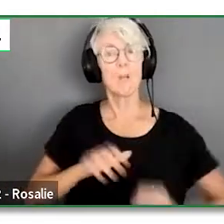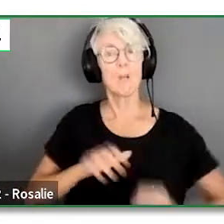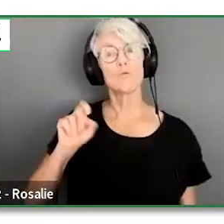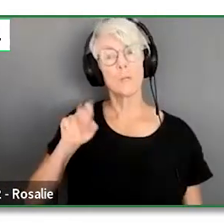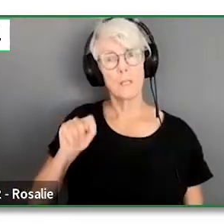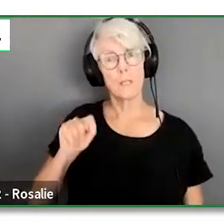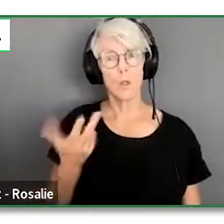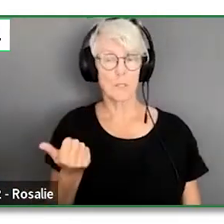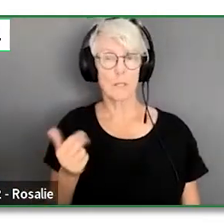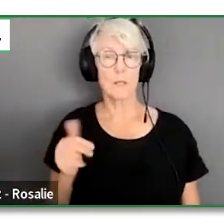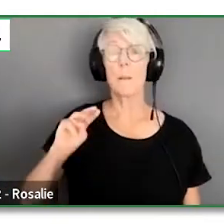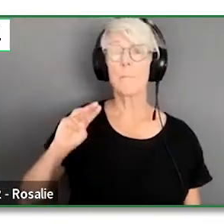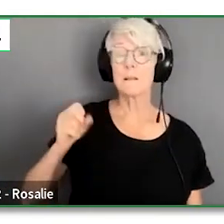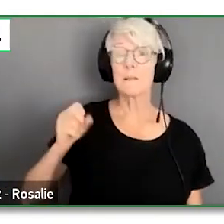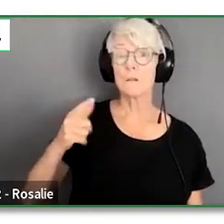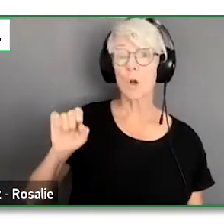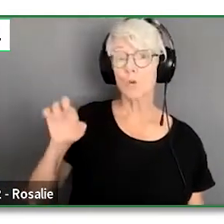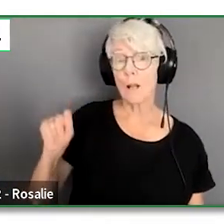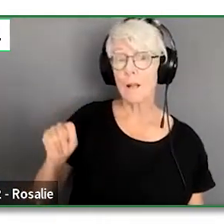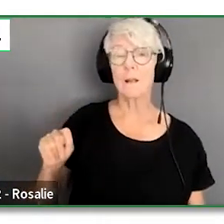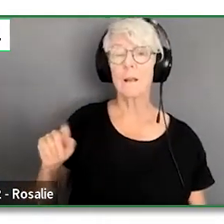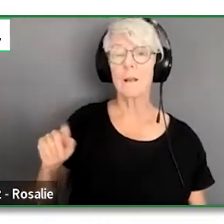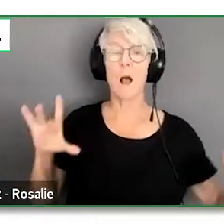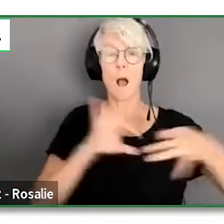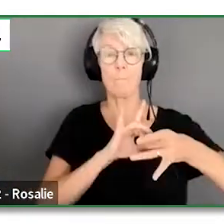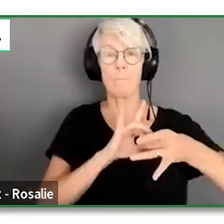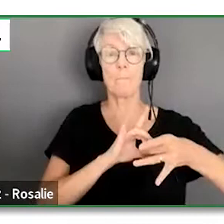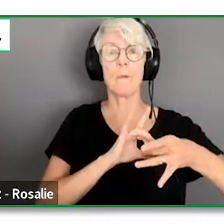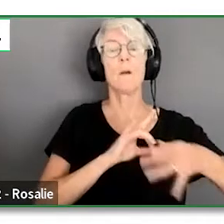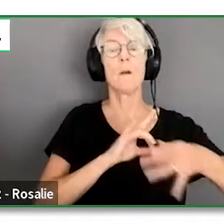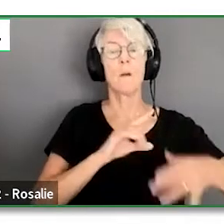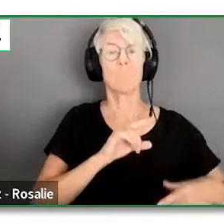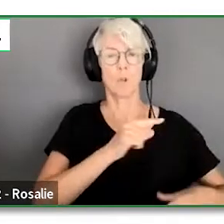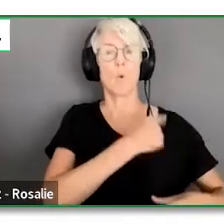Credit Nation, and the Crown. The sacred custodianship of these lands